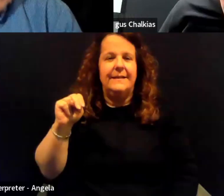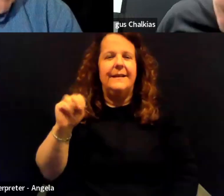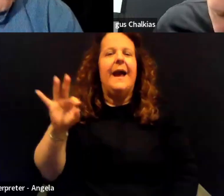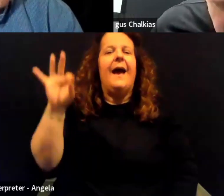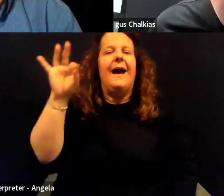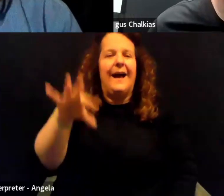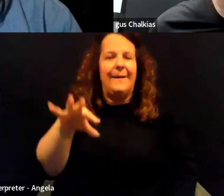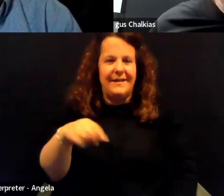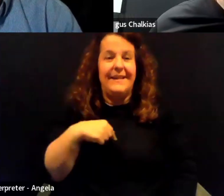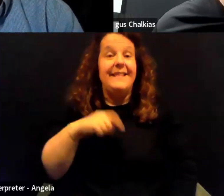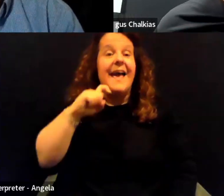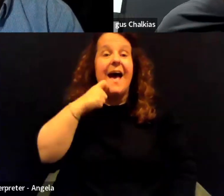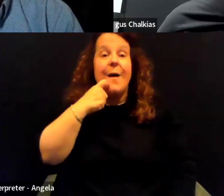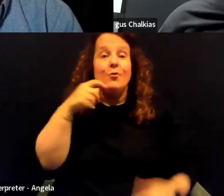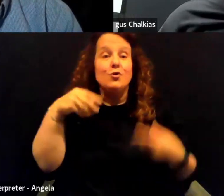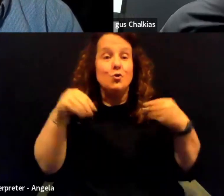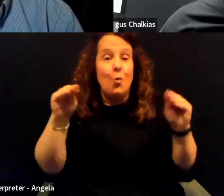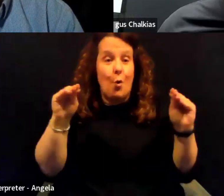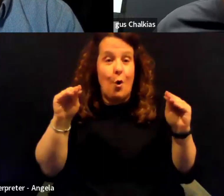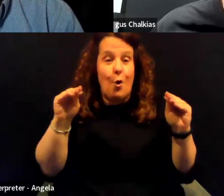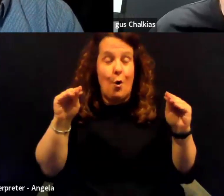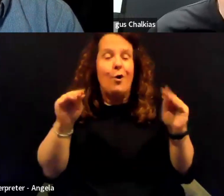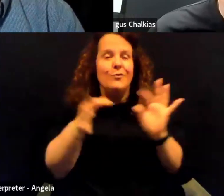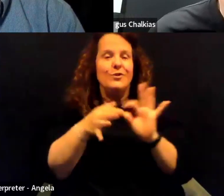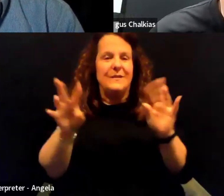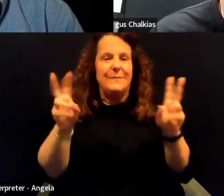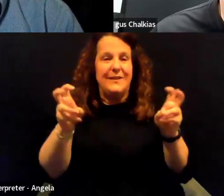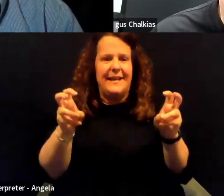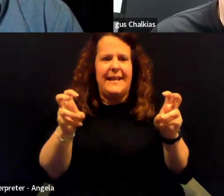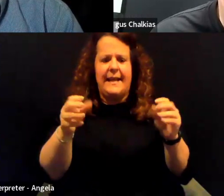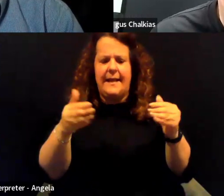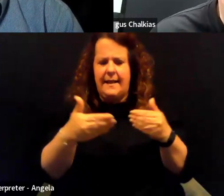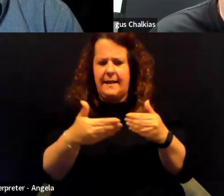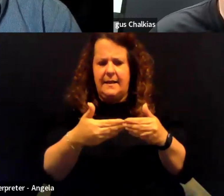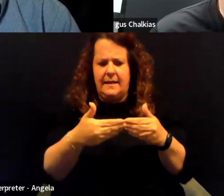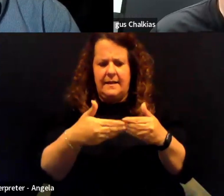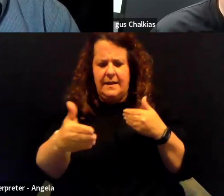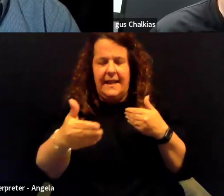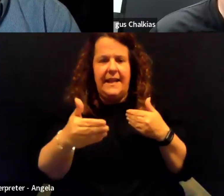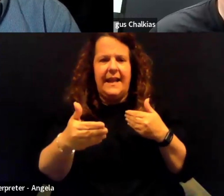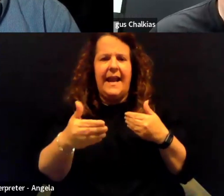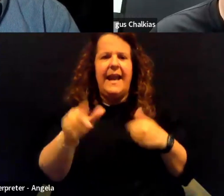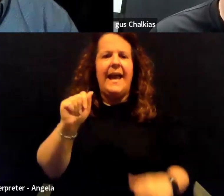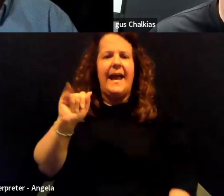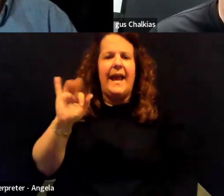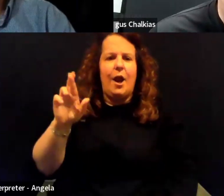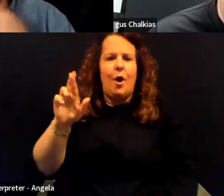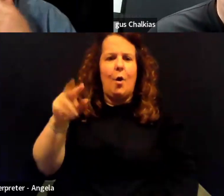that was mentioned later this year. AirPods pro, which are the earphones made by Apple are getting a software update.